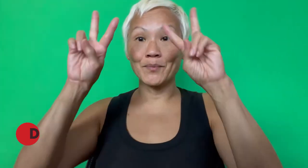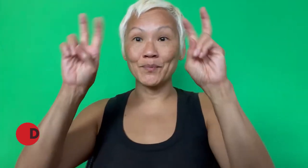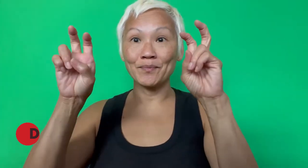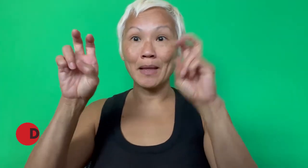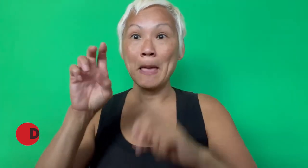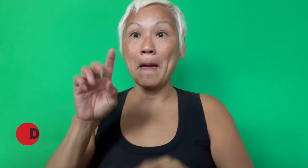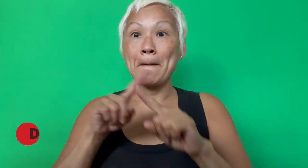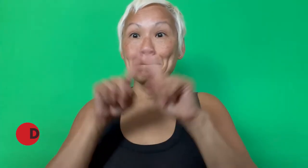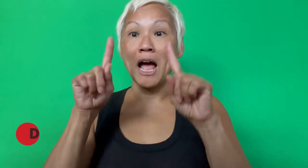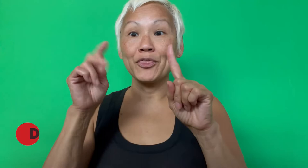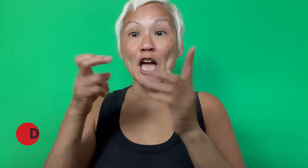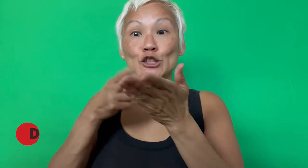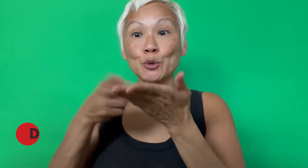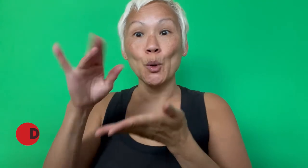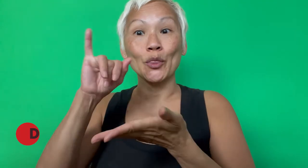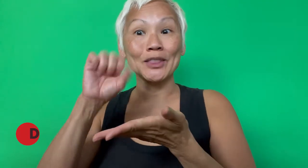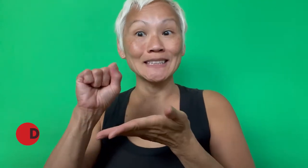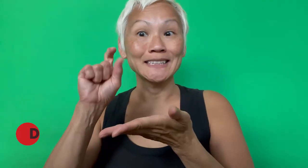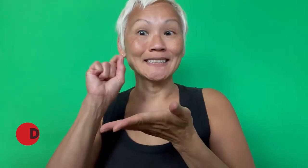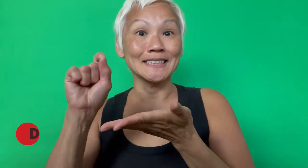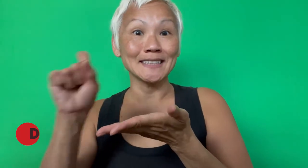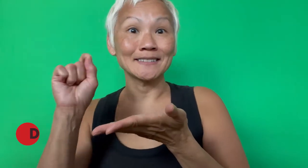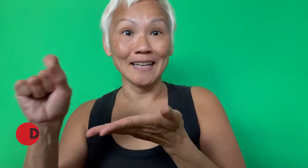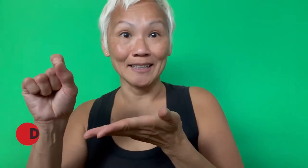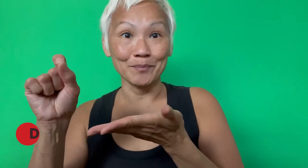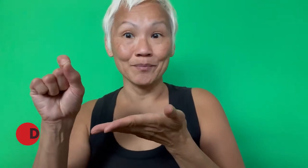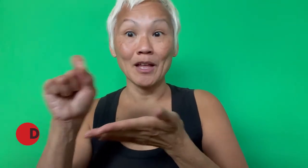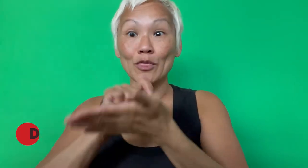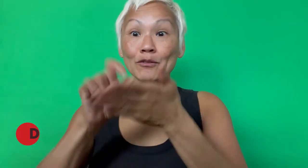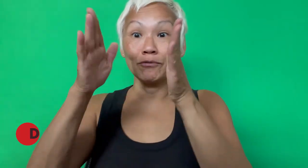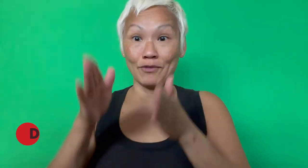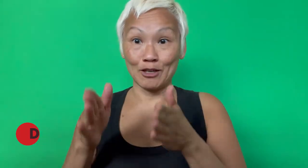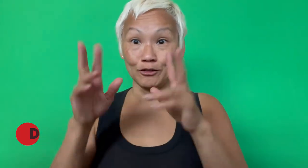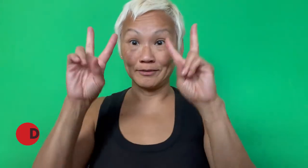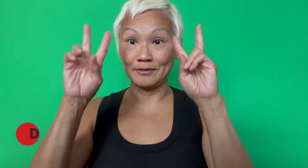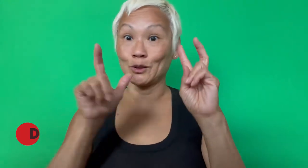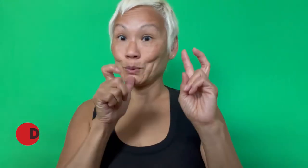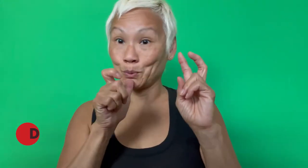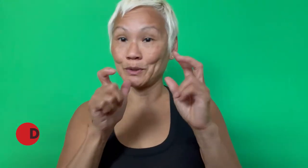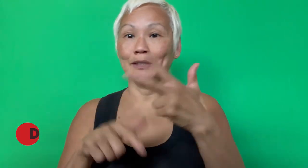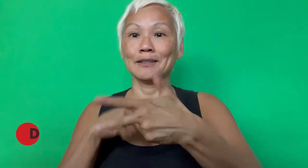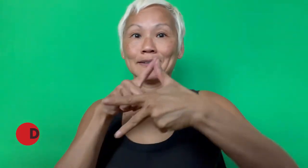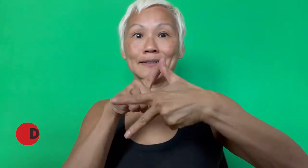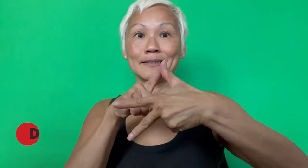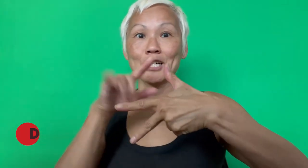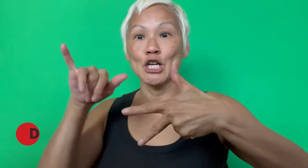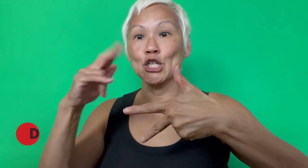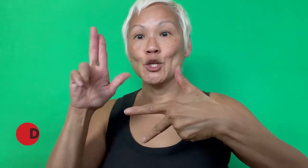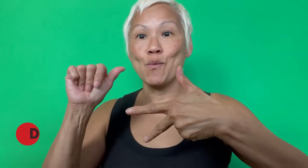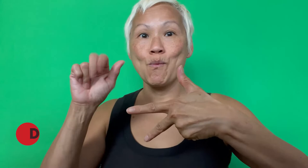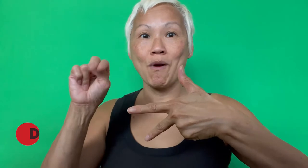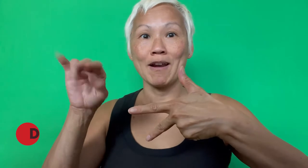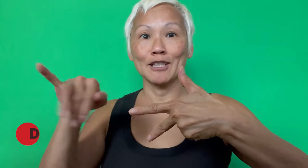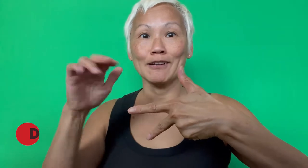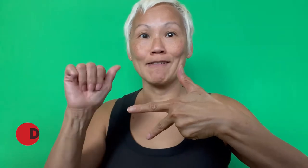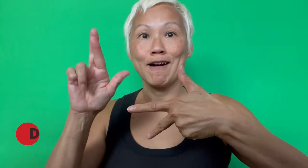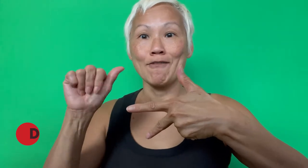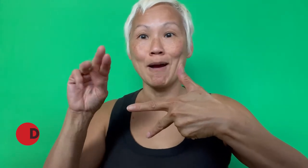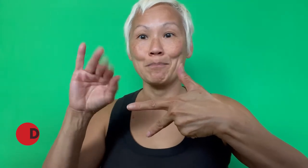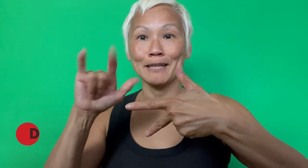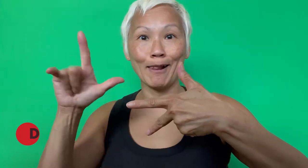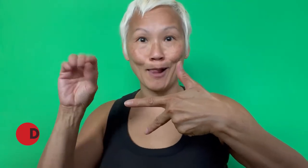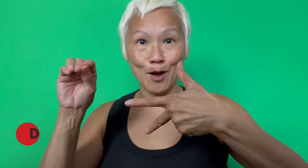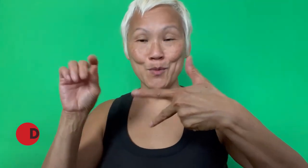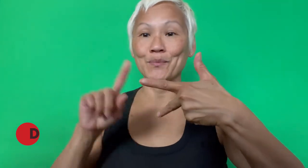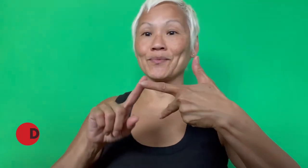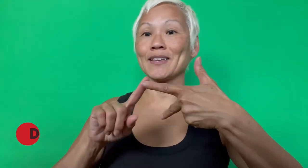"But the truth is..." The writers are Juan Jaramillo,